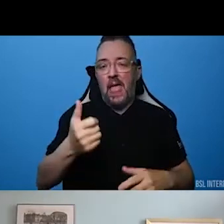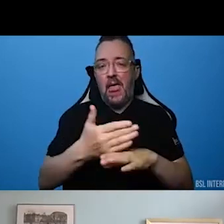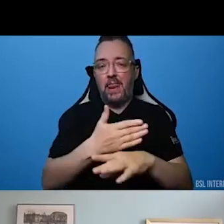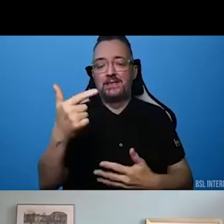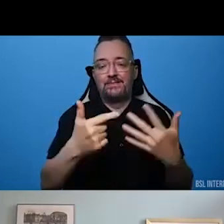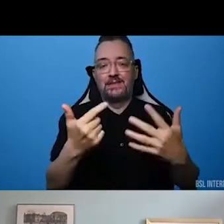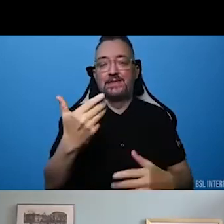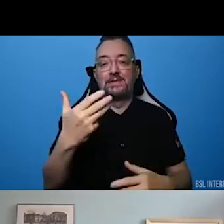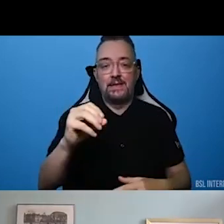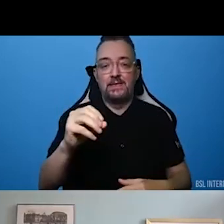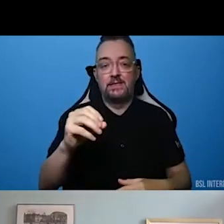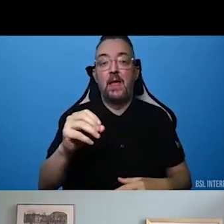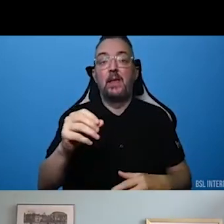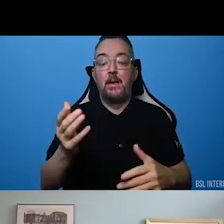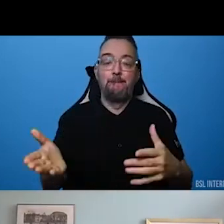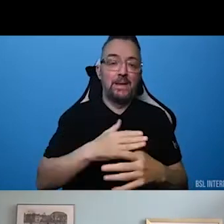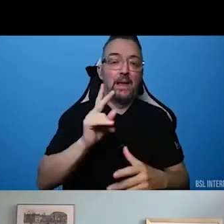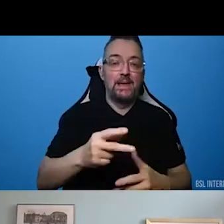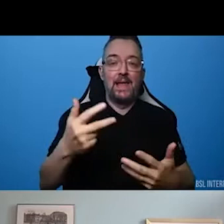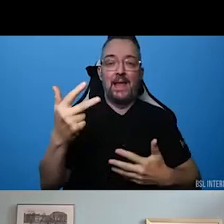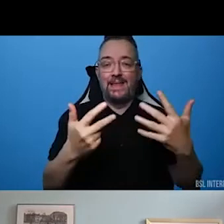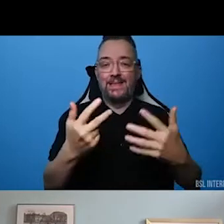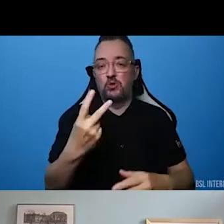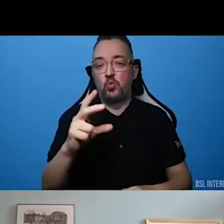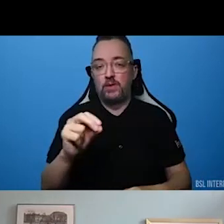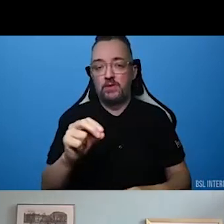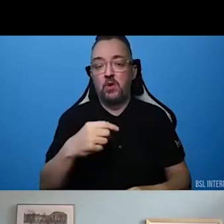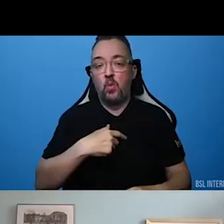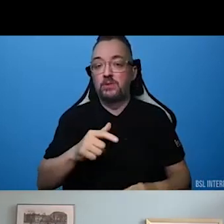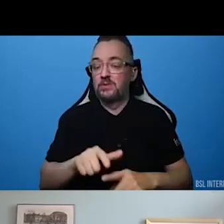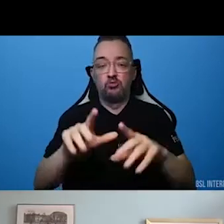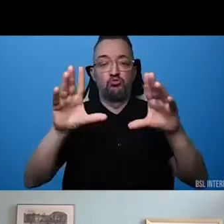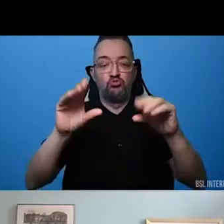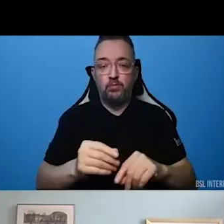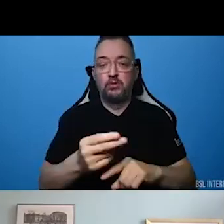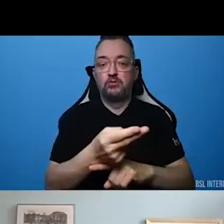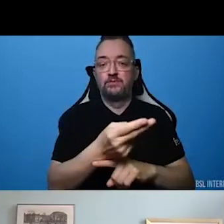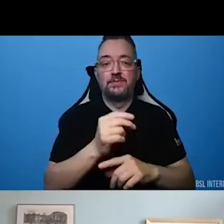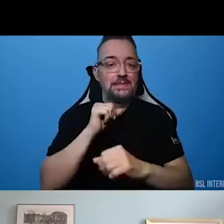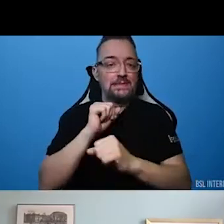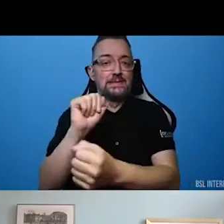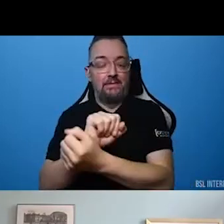and it was revived again in the 1820s during the push to abolish slavery in the British colonies.